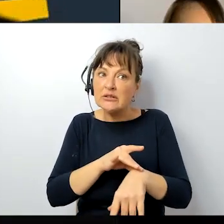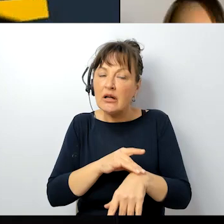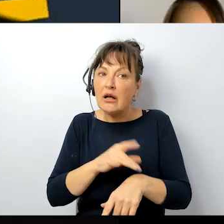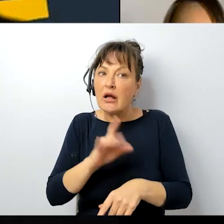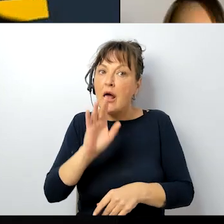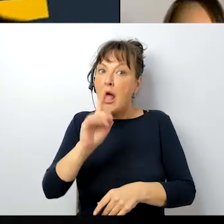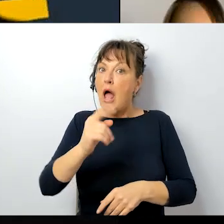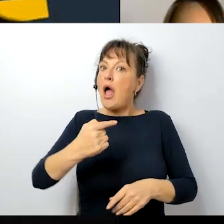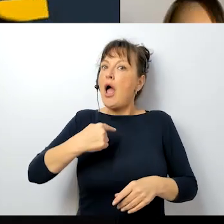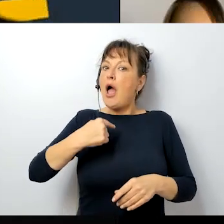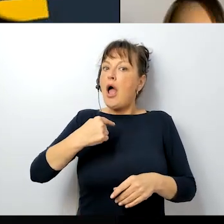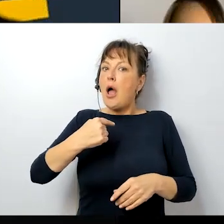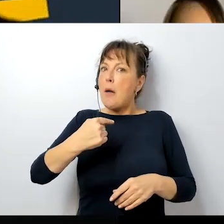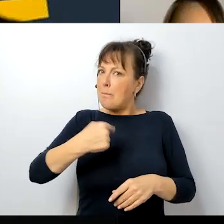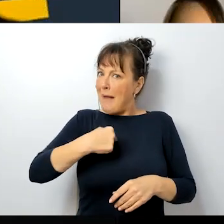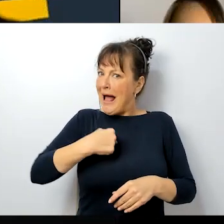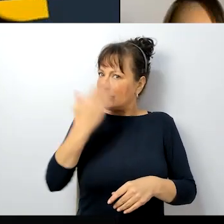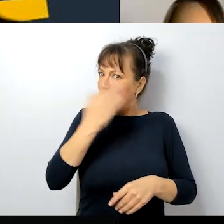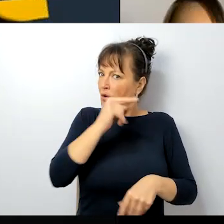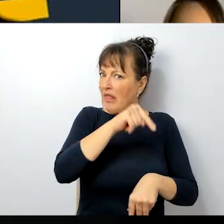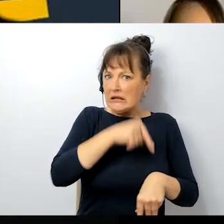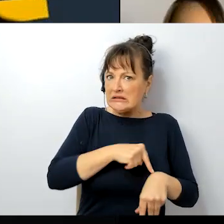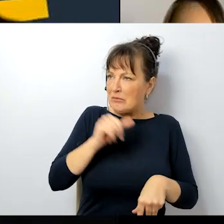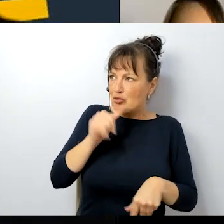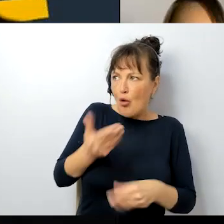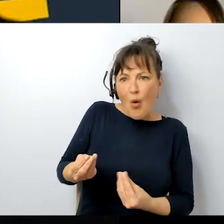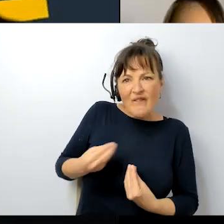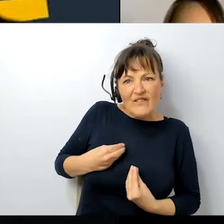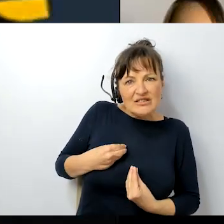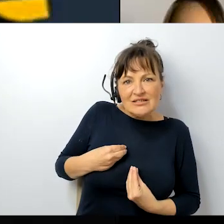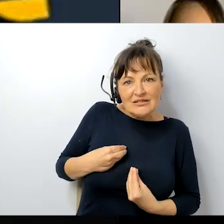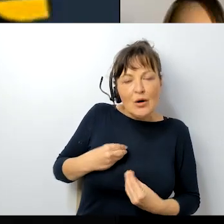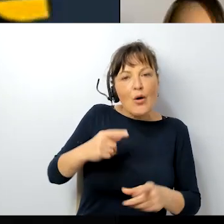university and go down the root looking for an apprenticeship which was never really in school